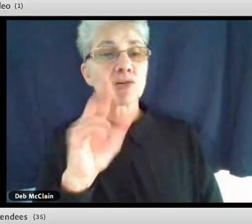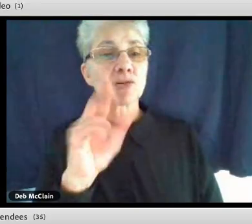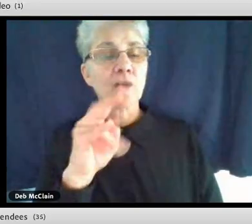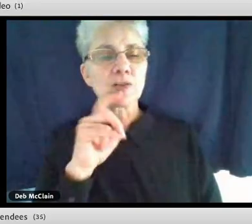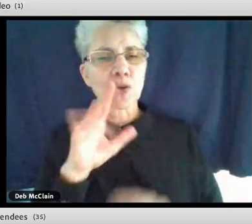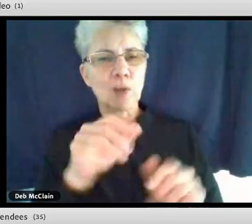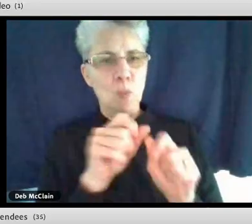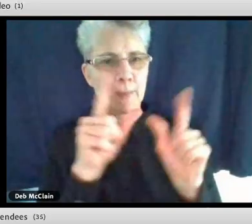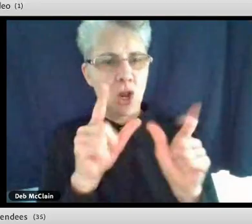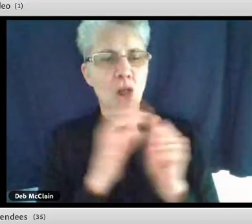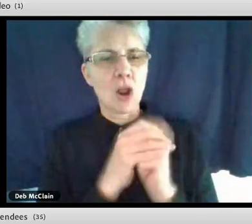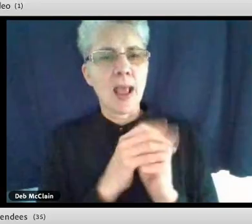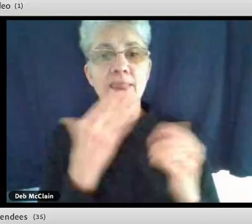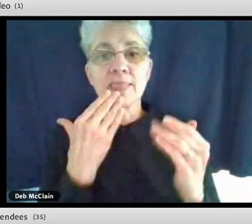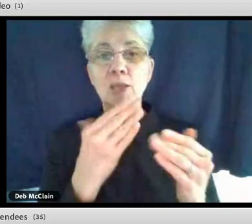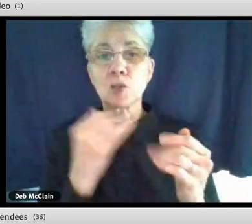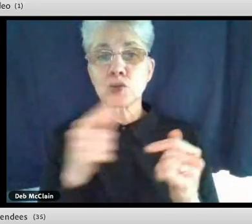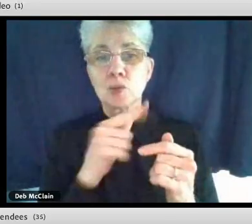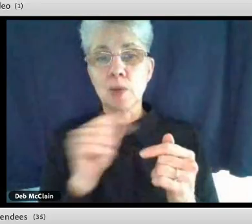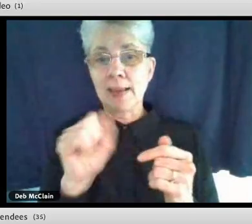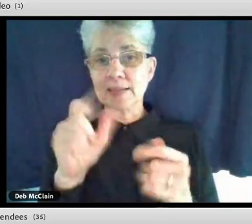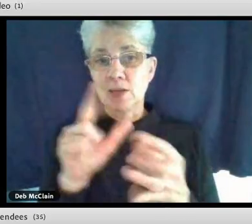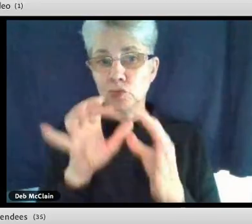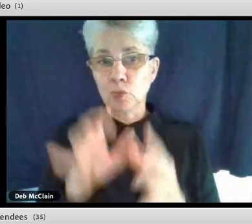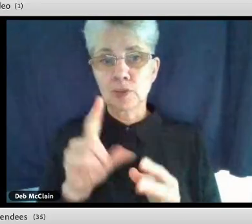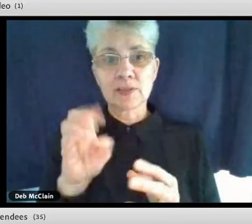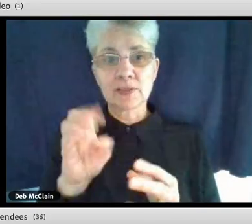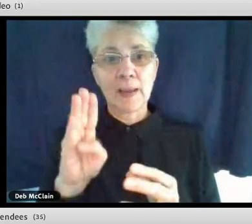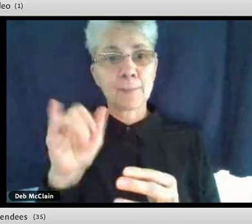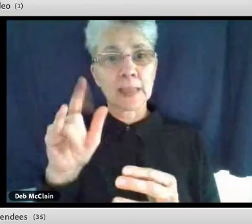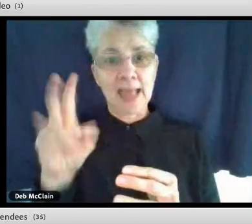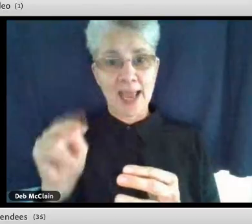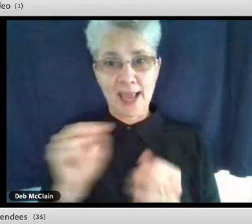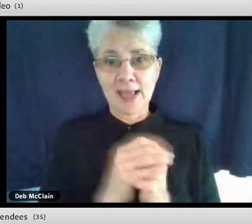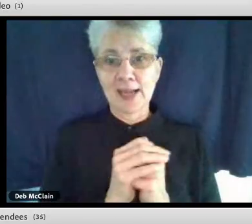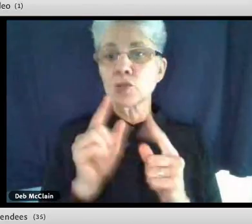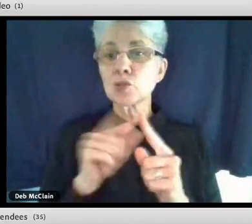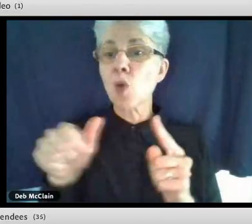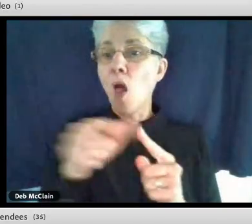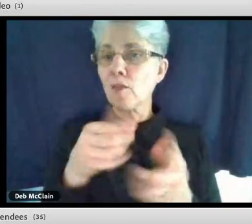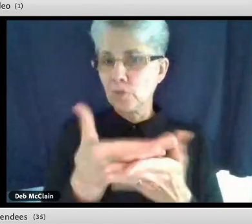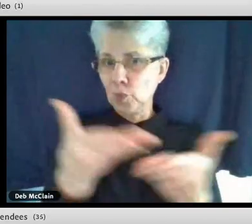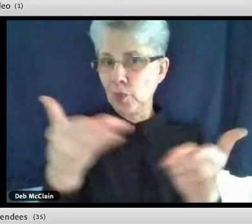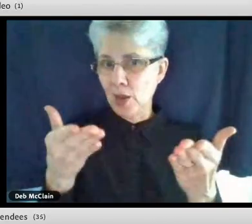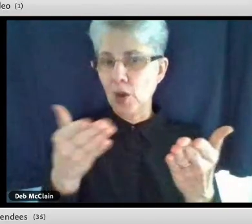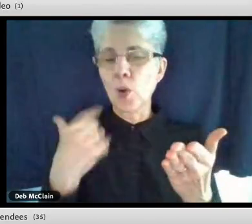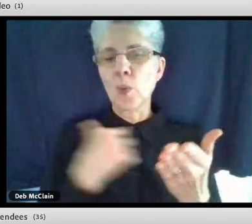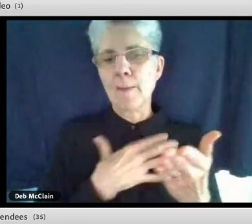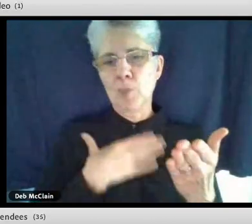We appreciate you spending time with us. Please be safe, have a very good rest of your day,